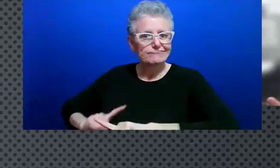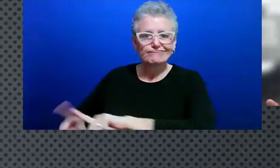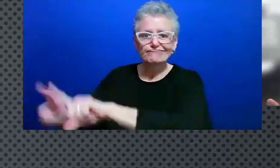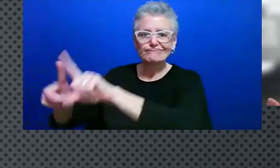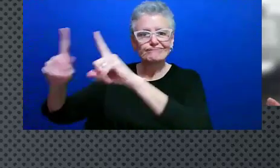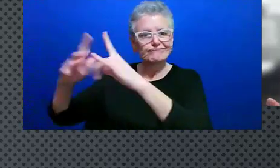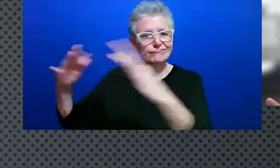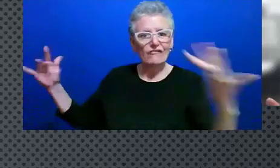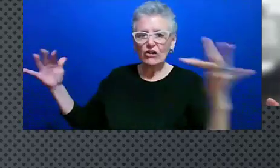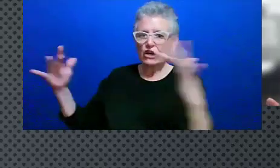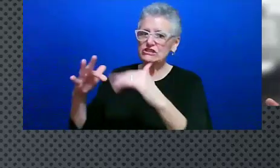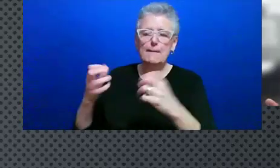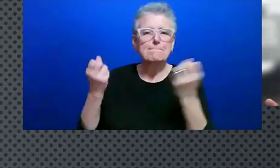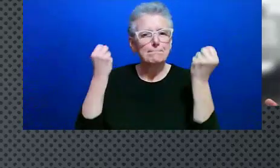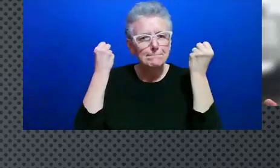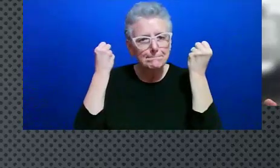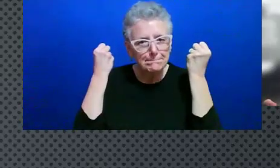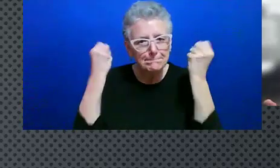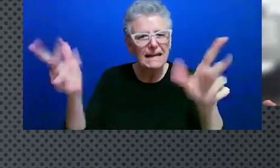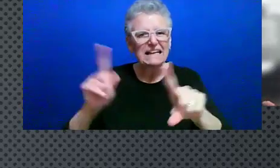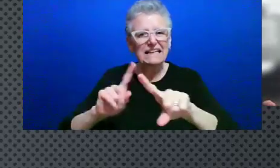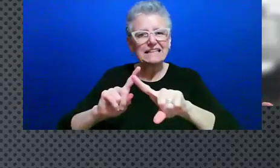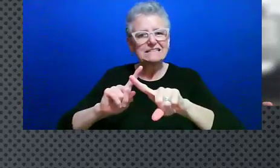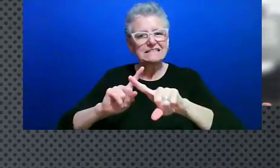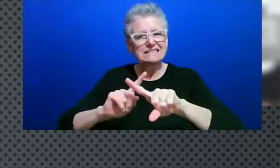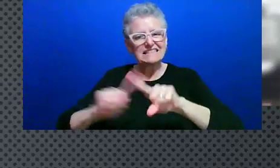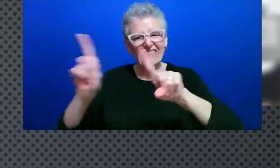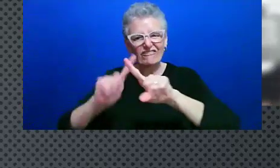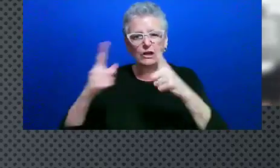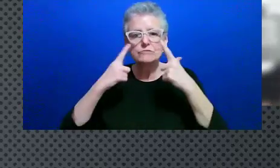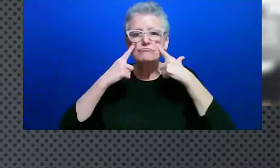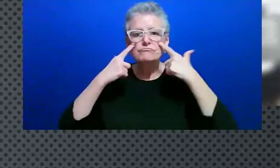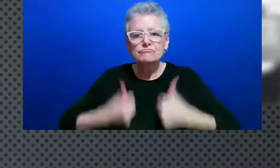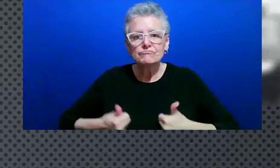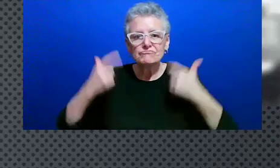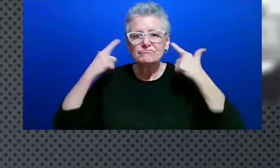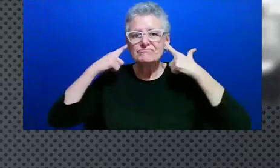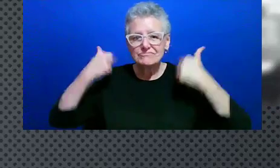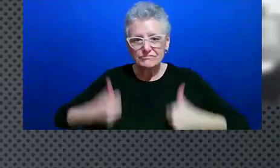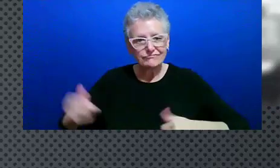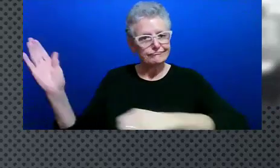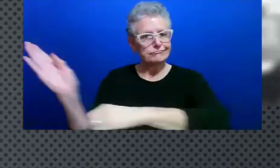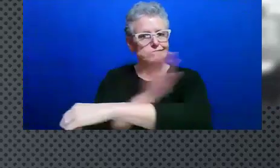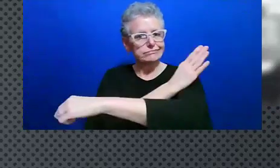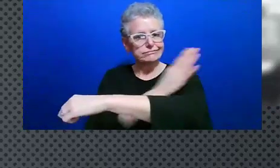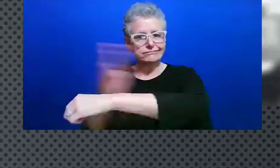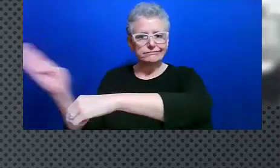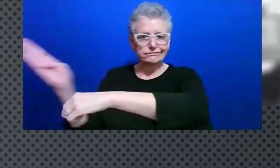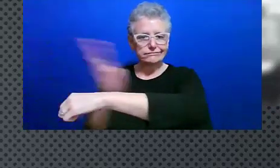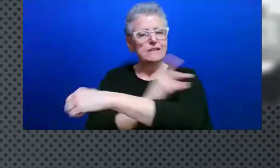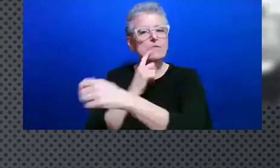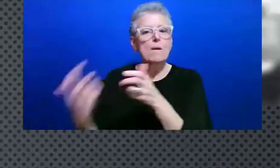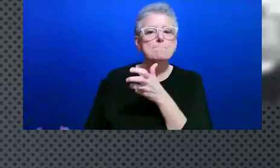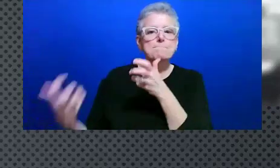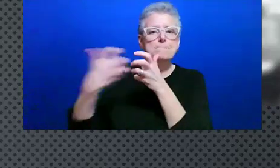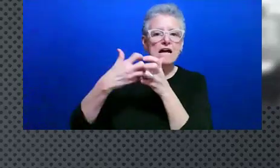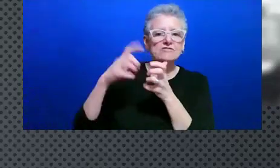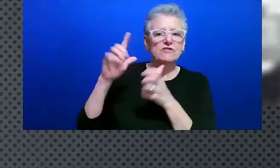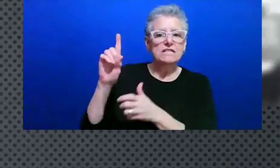lots of degrees of vision loss and hearing loss that do qualify. Virtually any hearing loss.